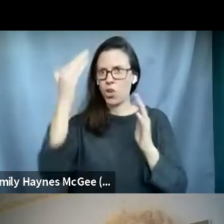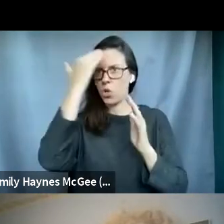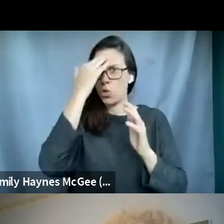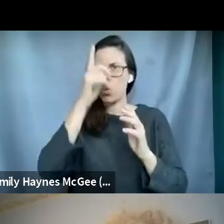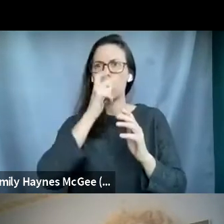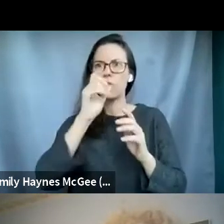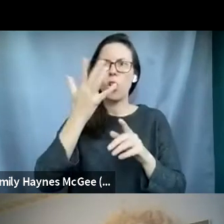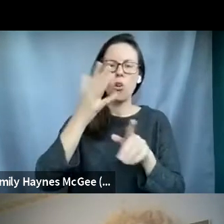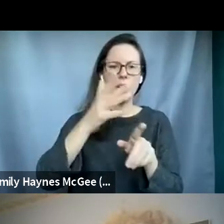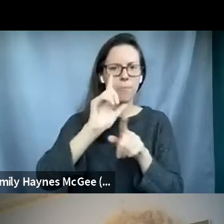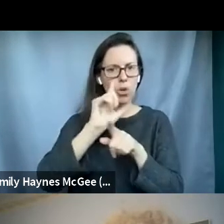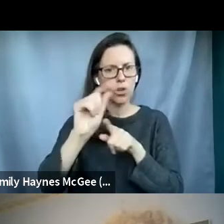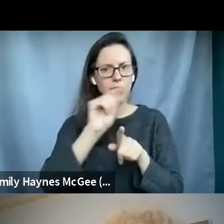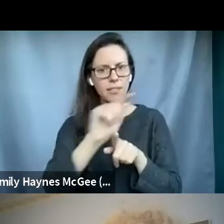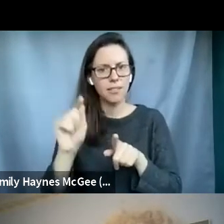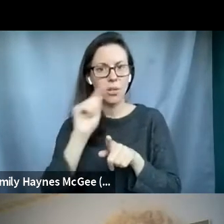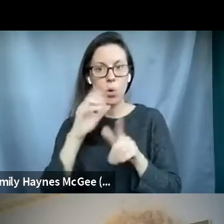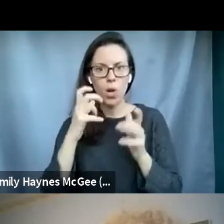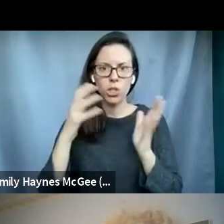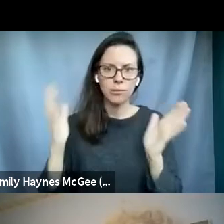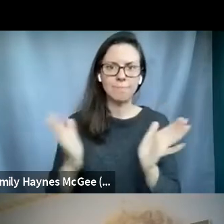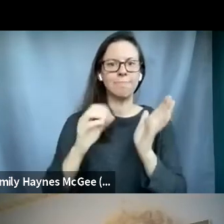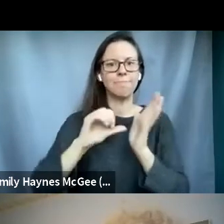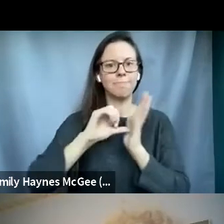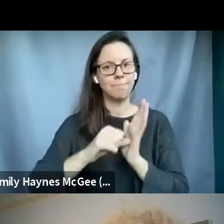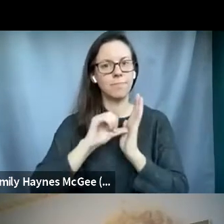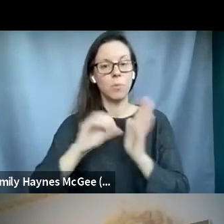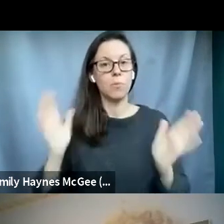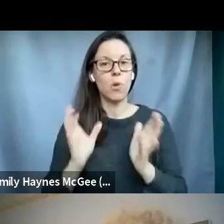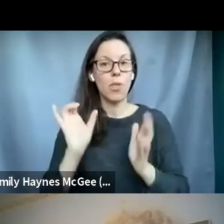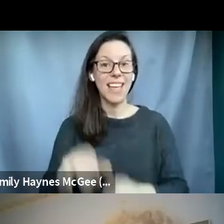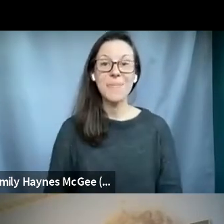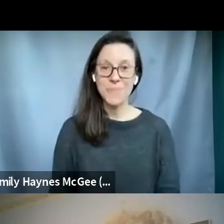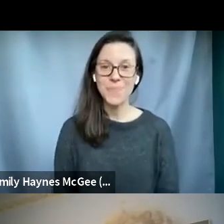their own life and just wanted to highlight and promote that. So that's how it came together.